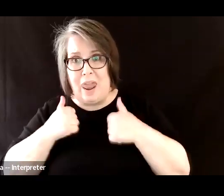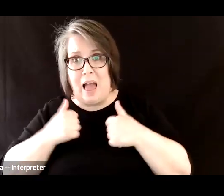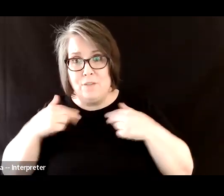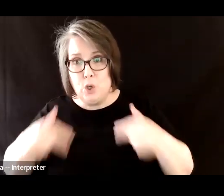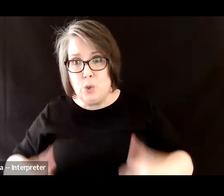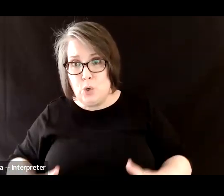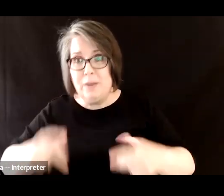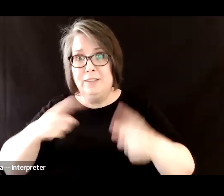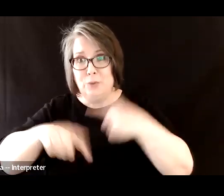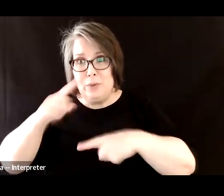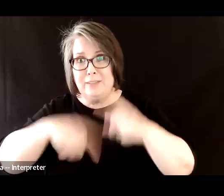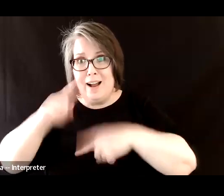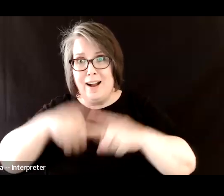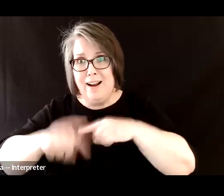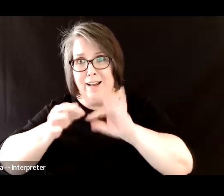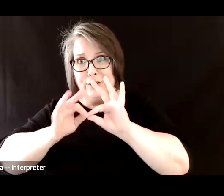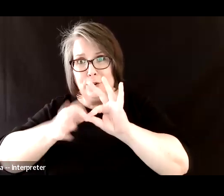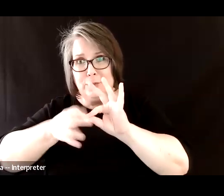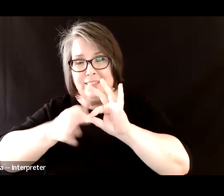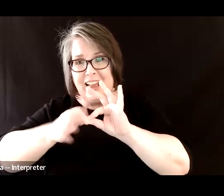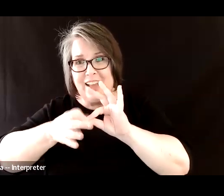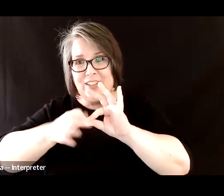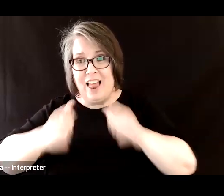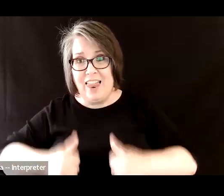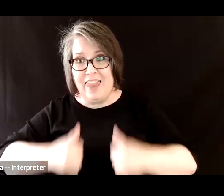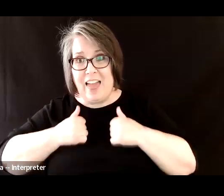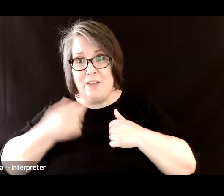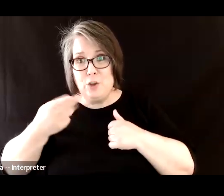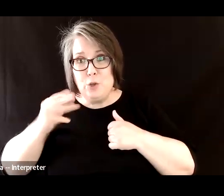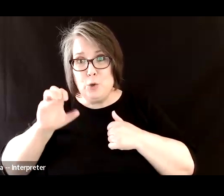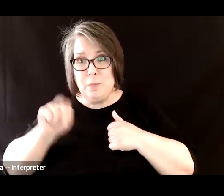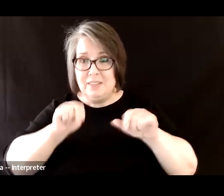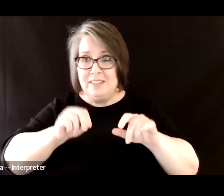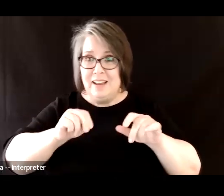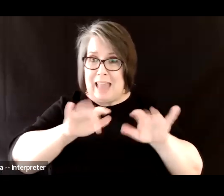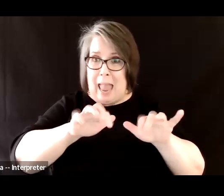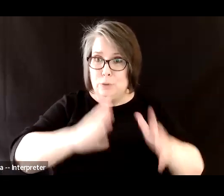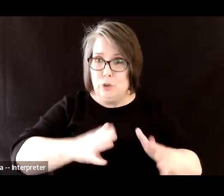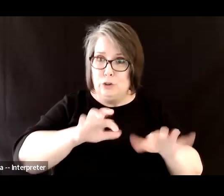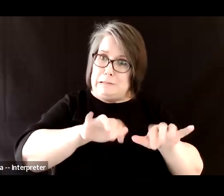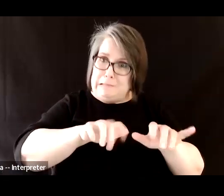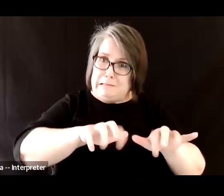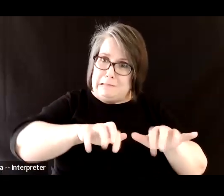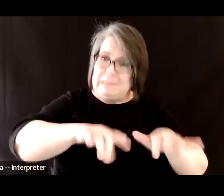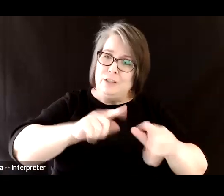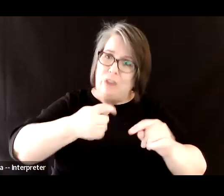American Sign Language interpretation, live human captioners typing away, trying to keep up with everything that